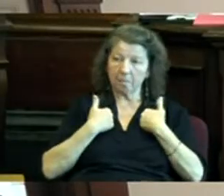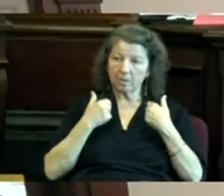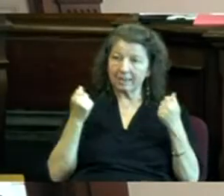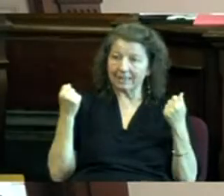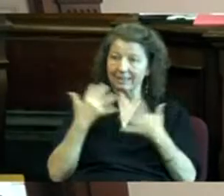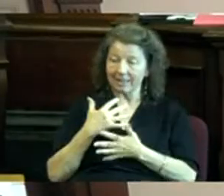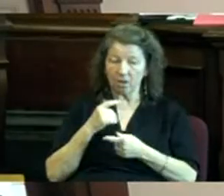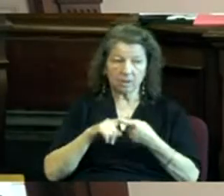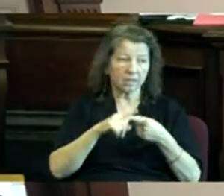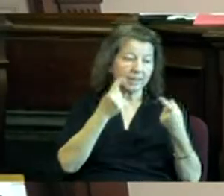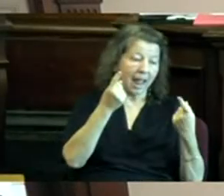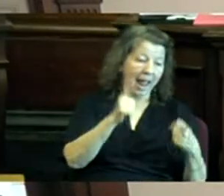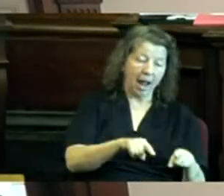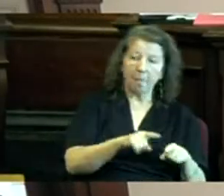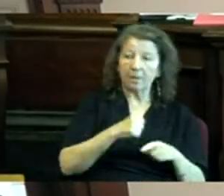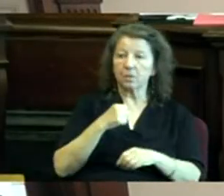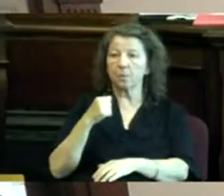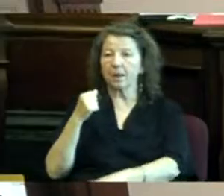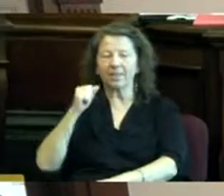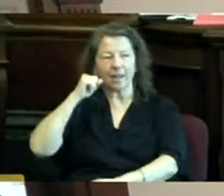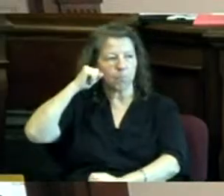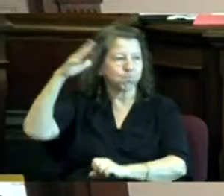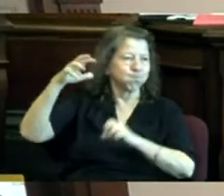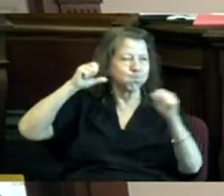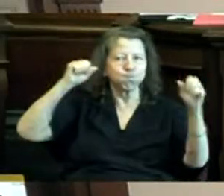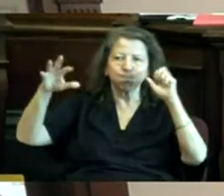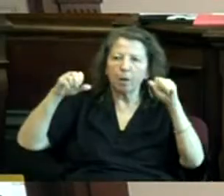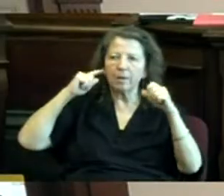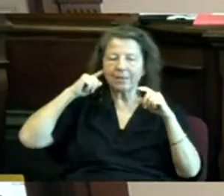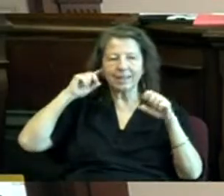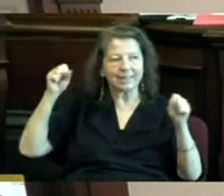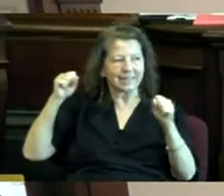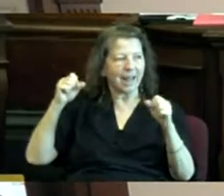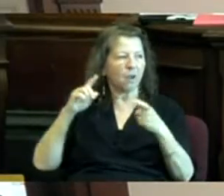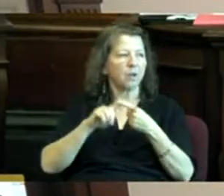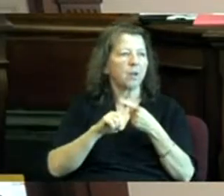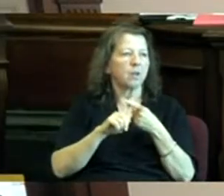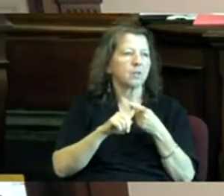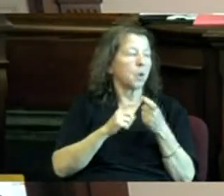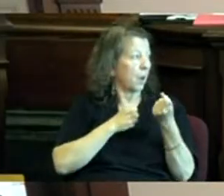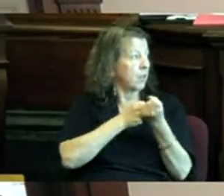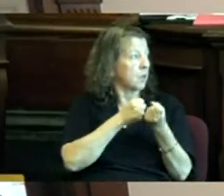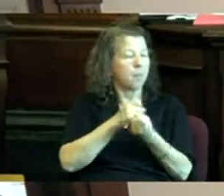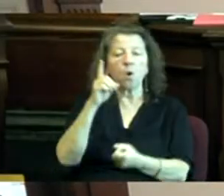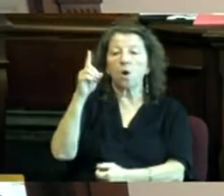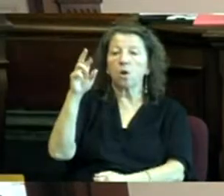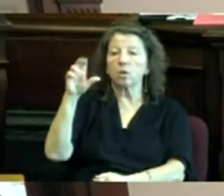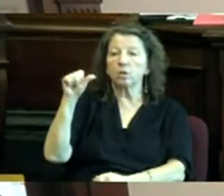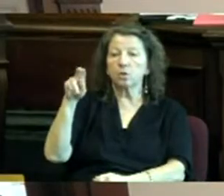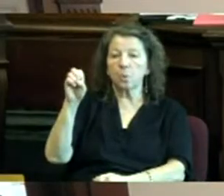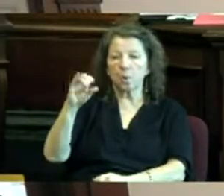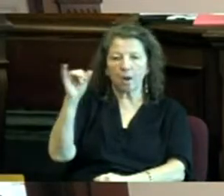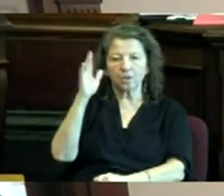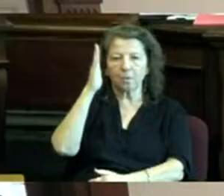talking to constituents, especially those with pets, there is some harm that happens